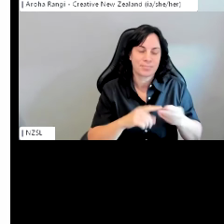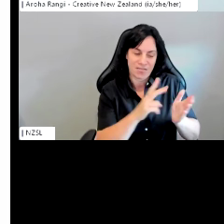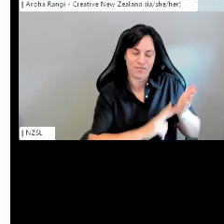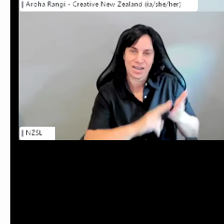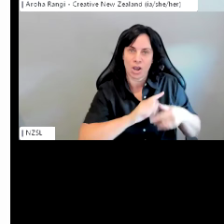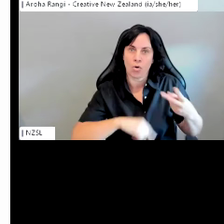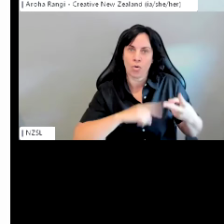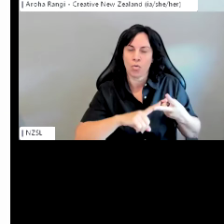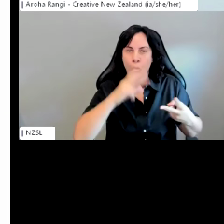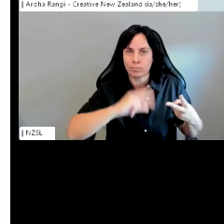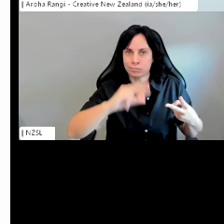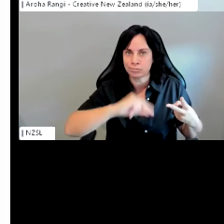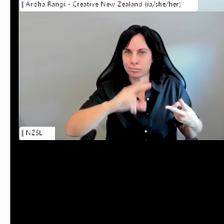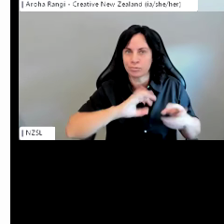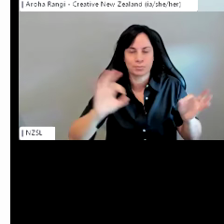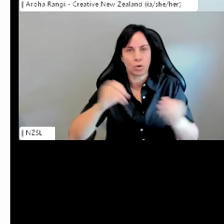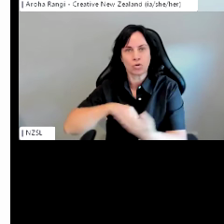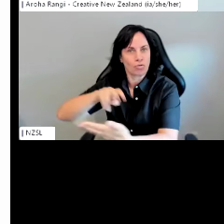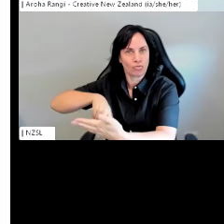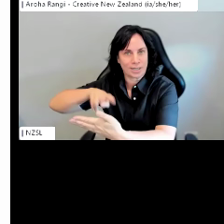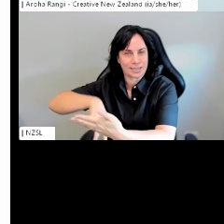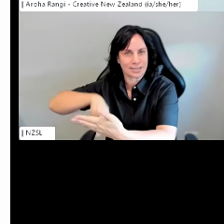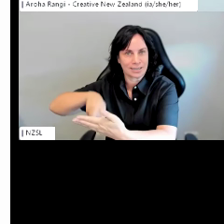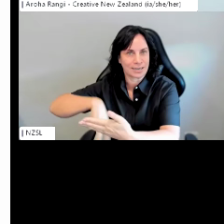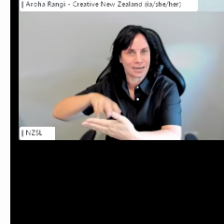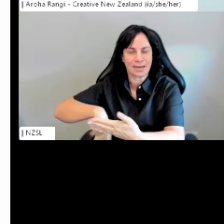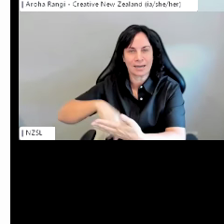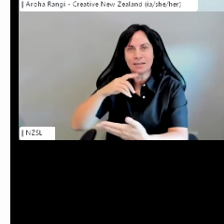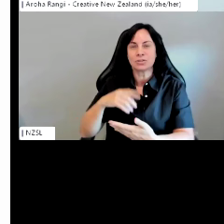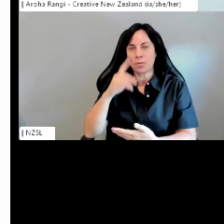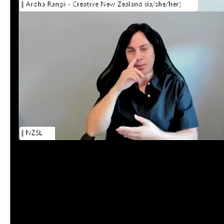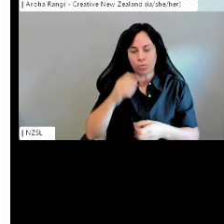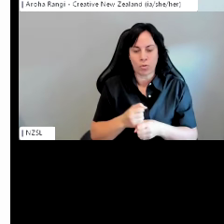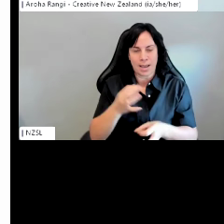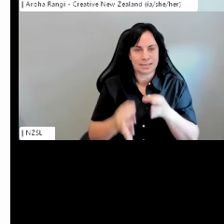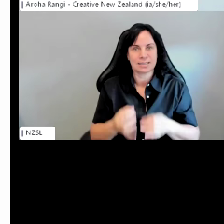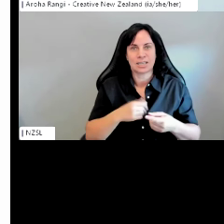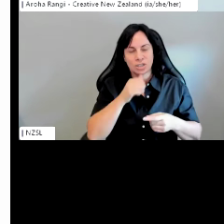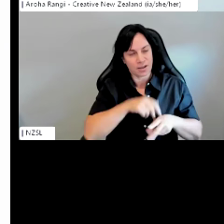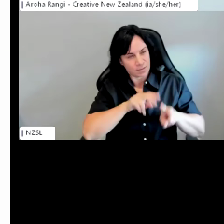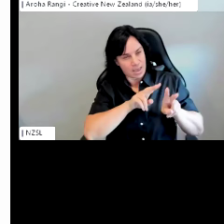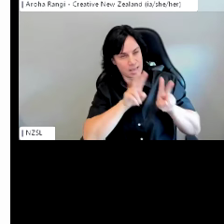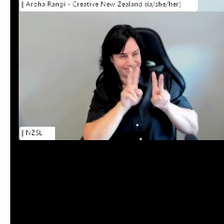than written messaging and that includes written messaging on websites. So um so and and the reason